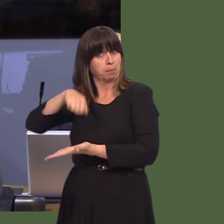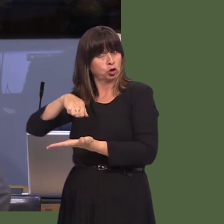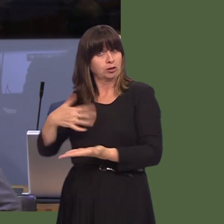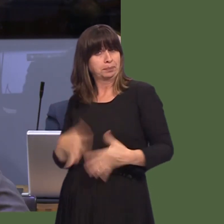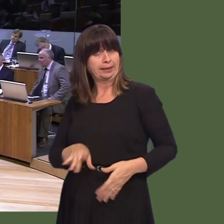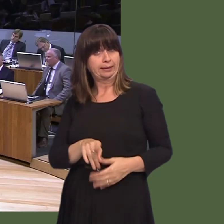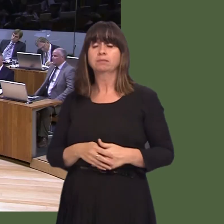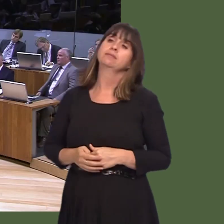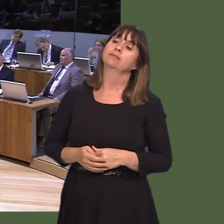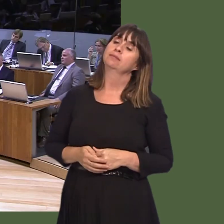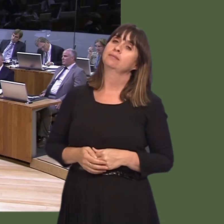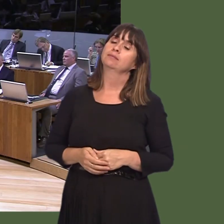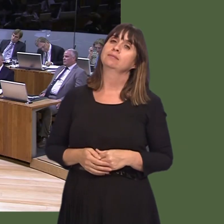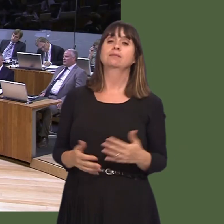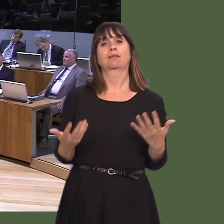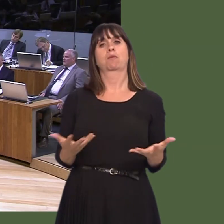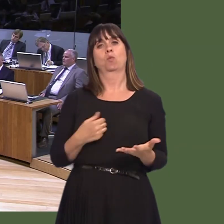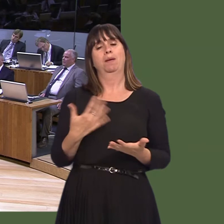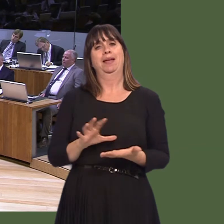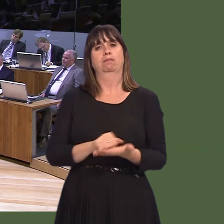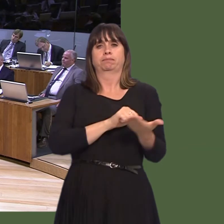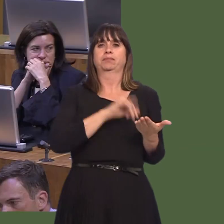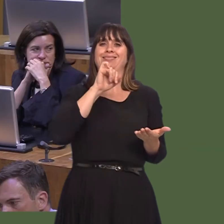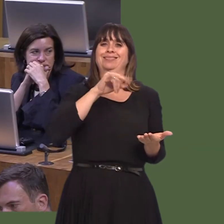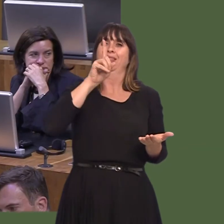Carwyn Jones AM: Well, where we are at the moment is that we allocated a £60,000 grant